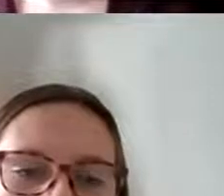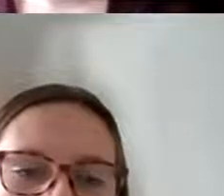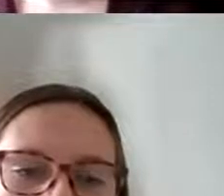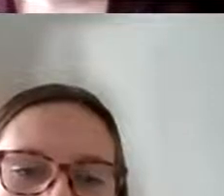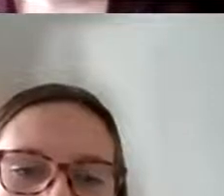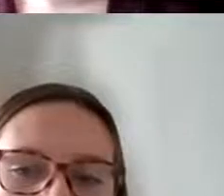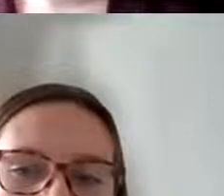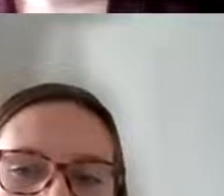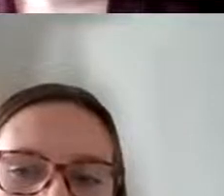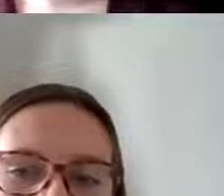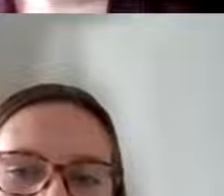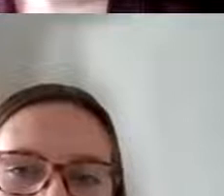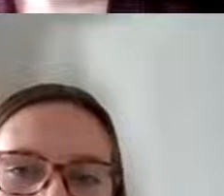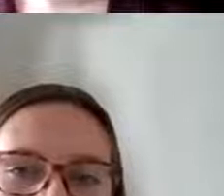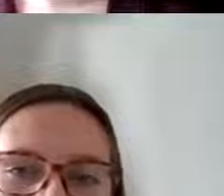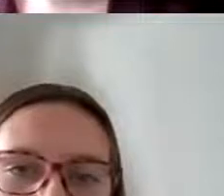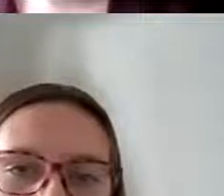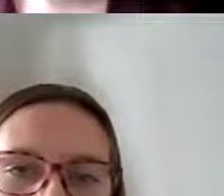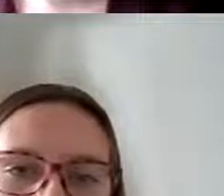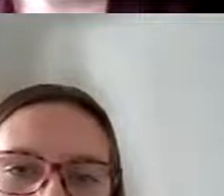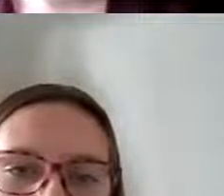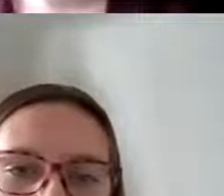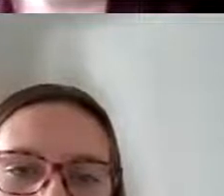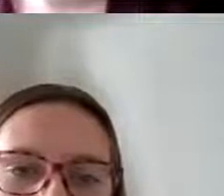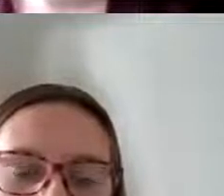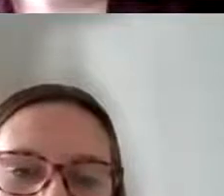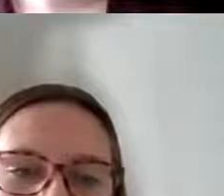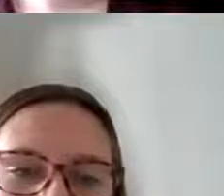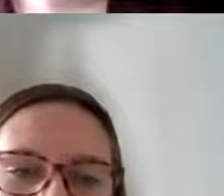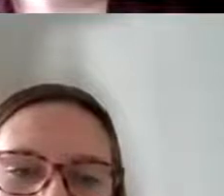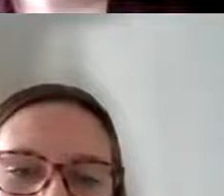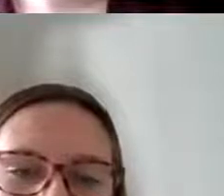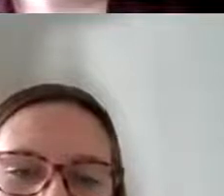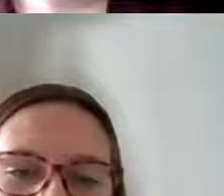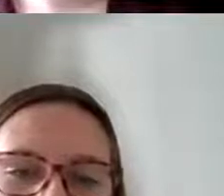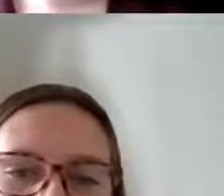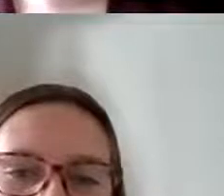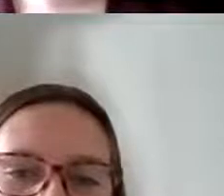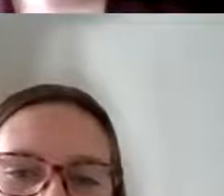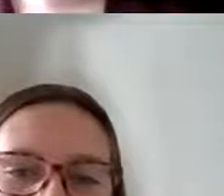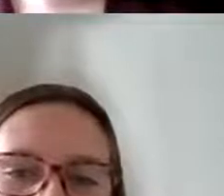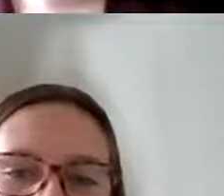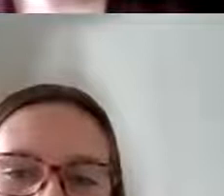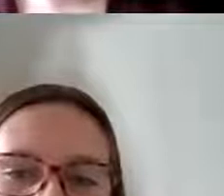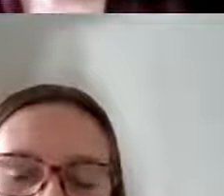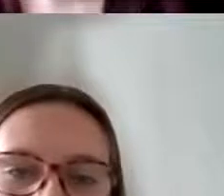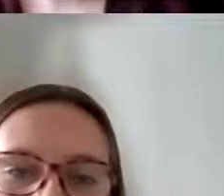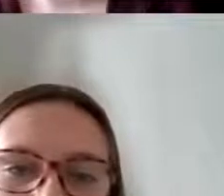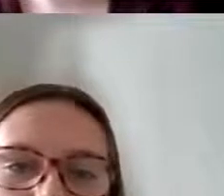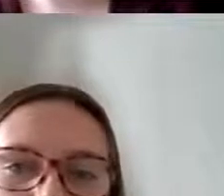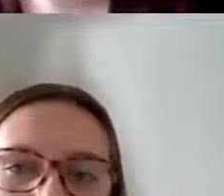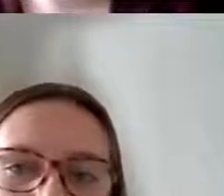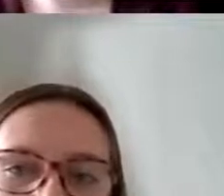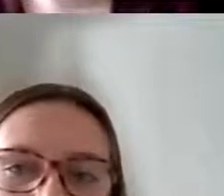um in terms of nature species and habitat but also for people and enjoyment of the countryside. So